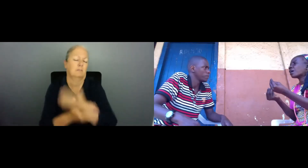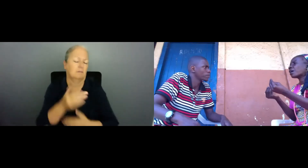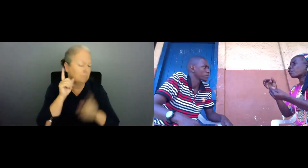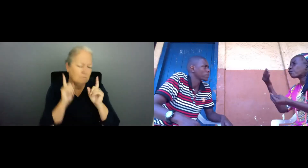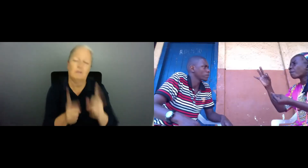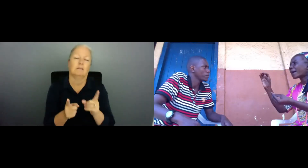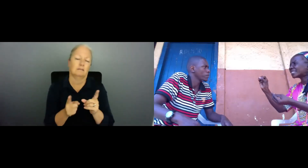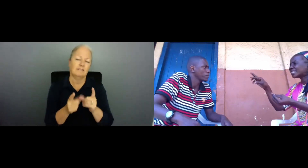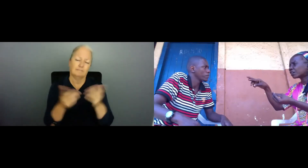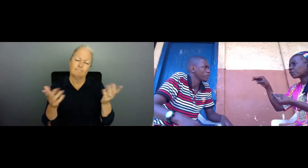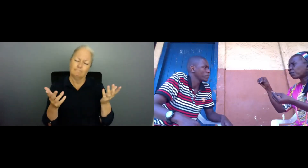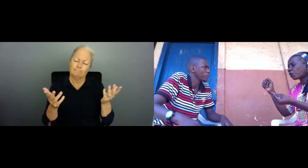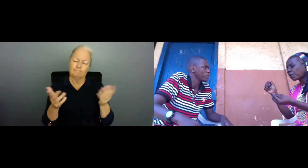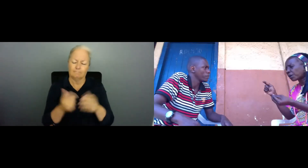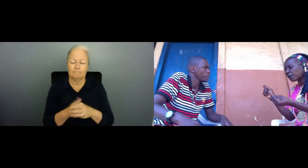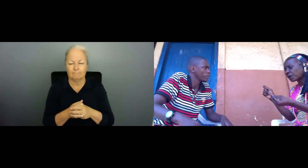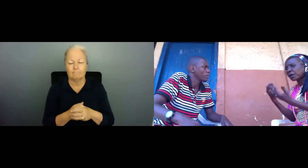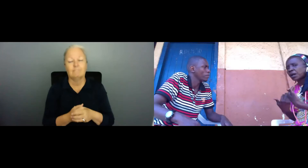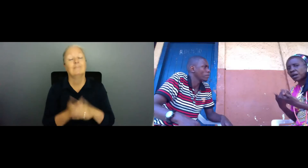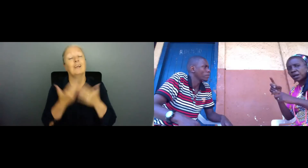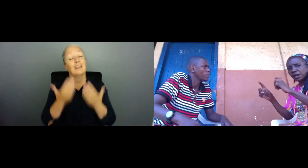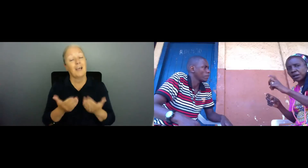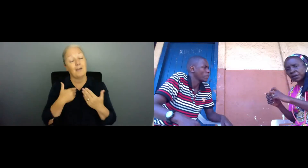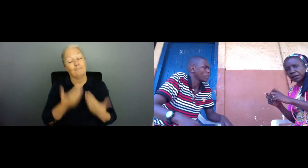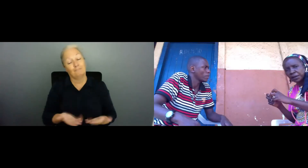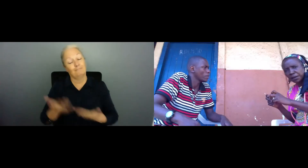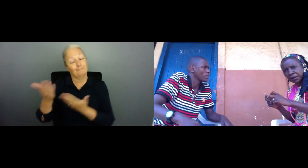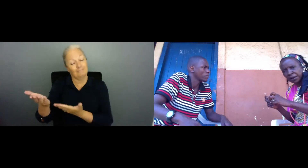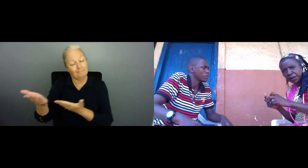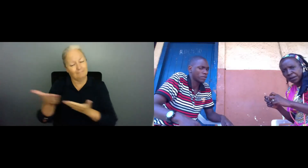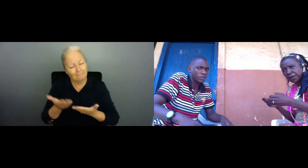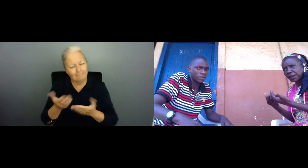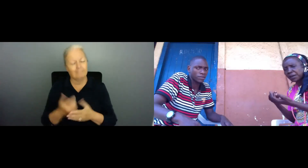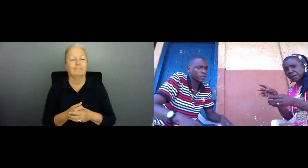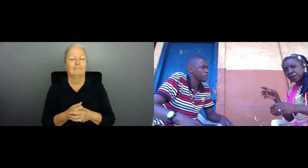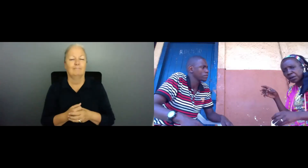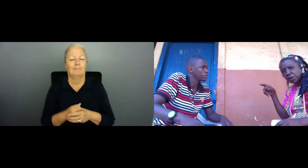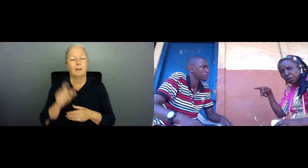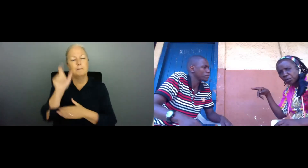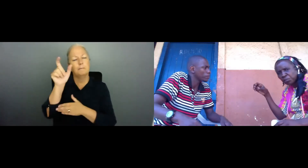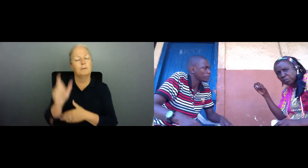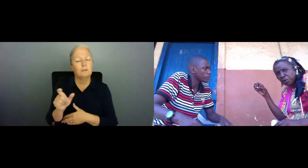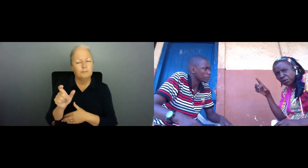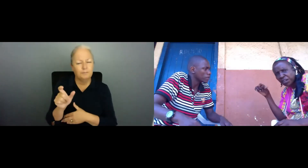um i now have the pleasure of inviting uh apollyanna that's the silva who will talk about